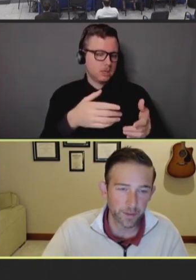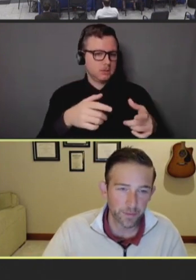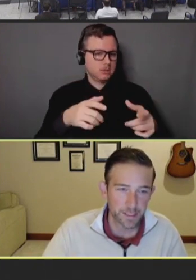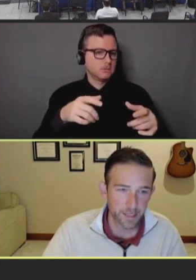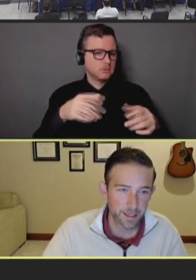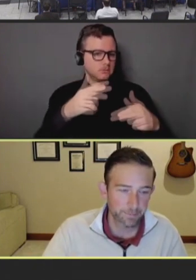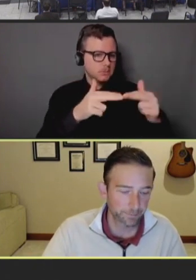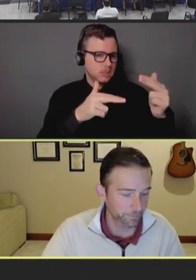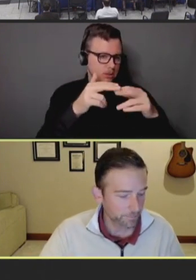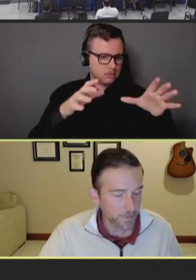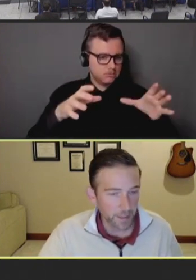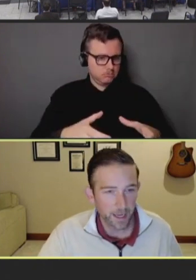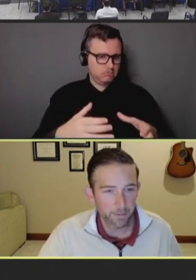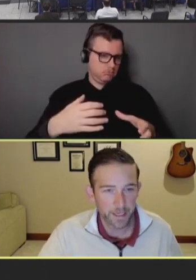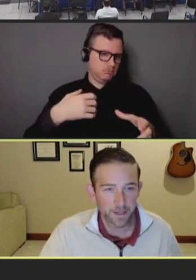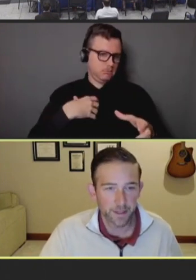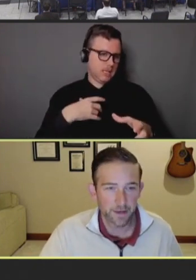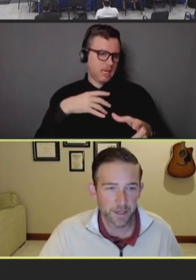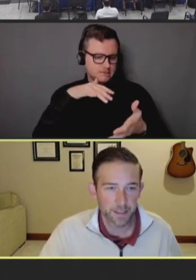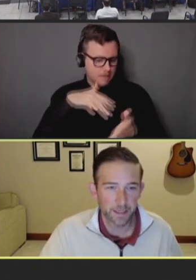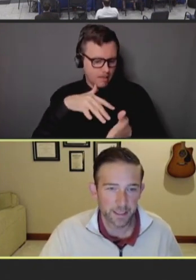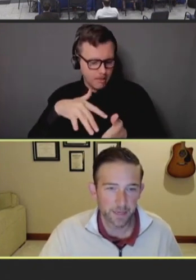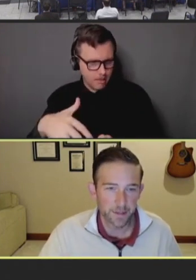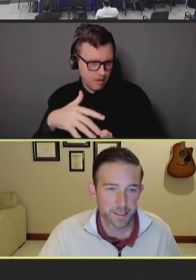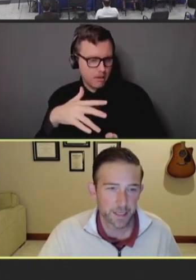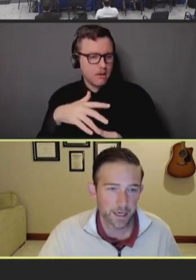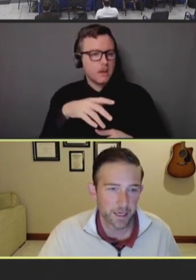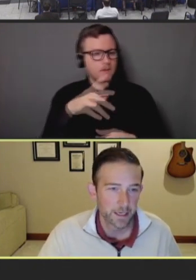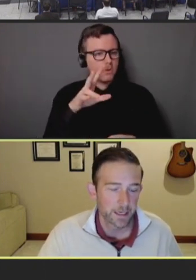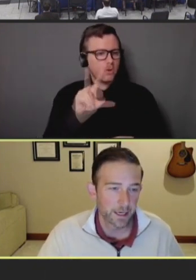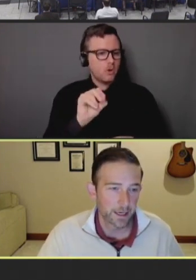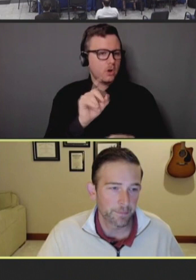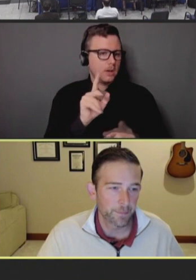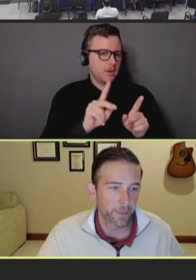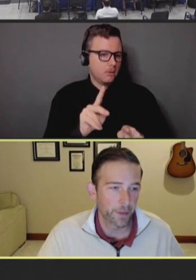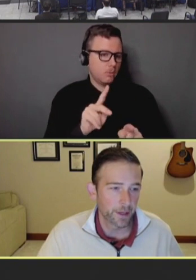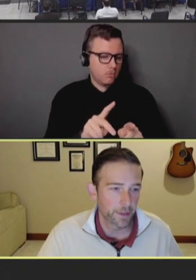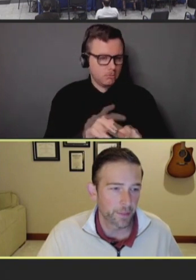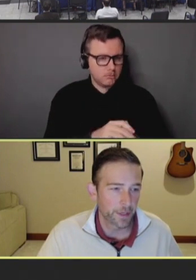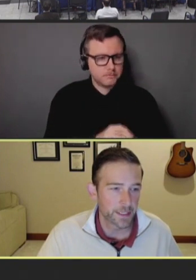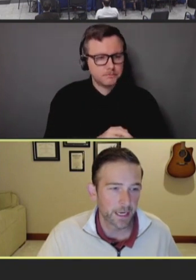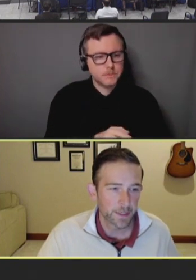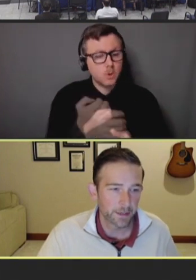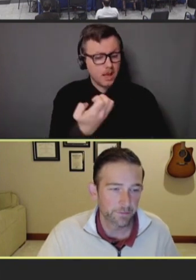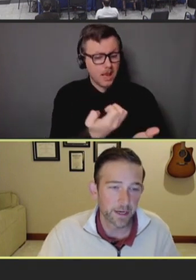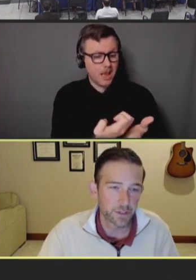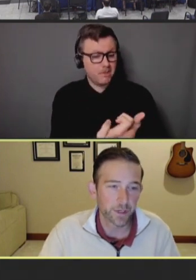Following this study, and based on the evidence collected in this study the Containment Advisory